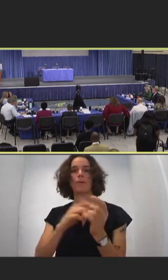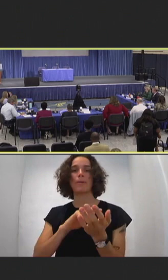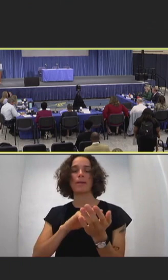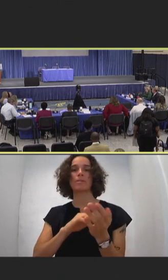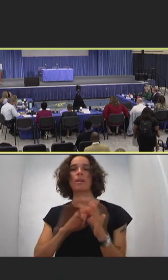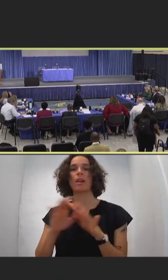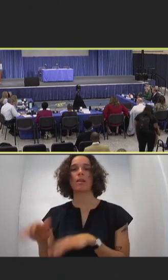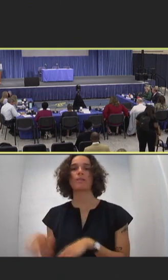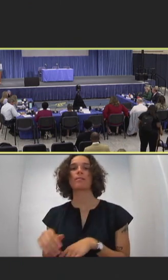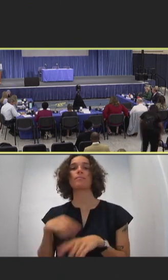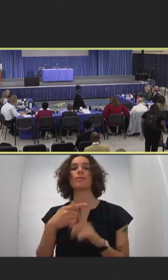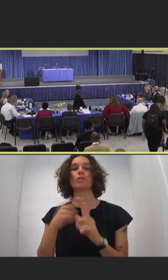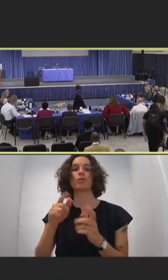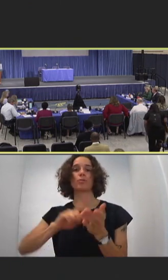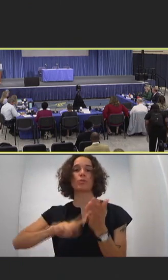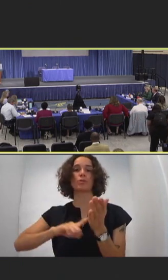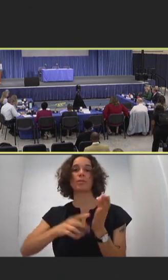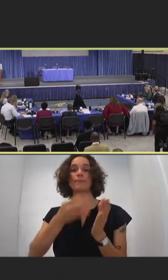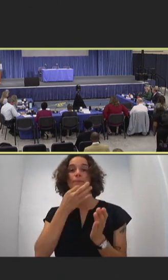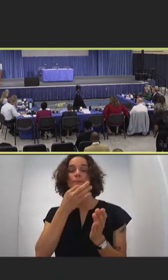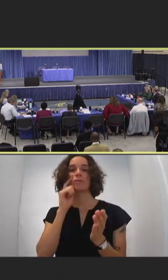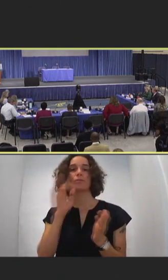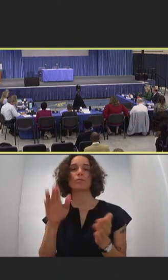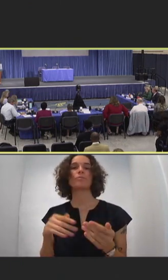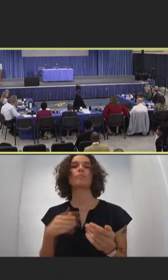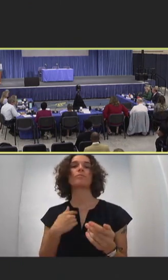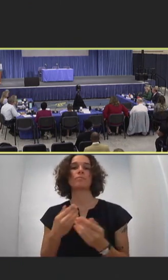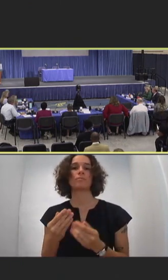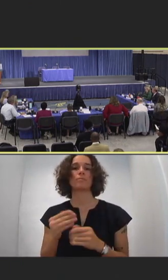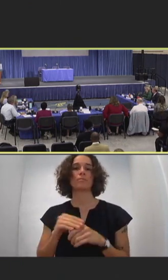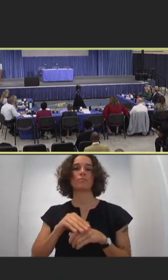inform her careful and thoughtful recommendations and guidance.